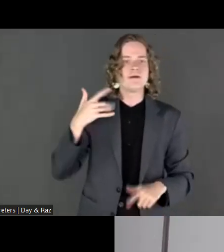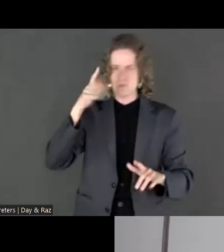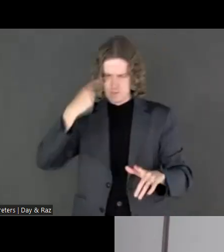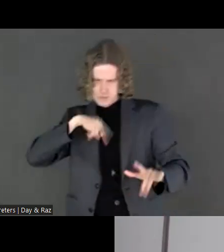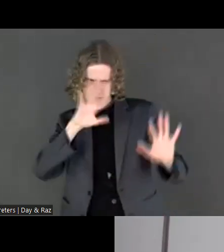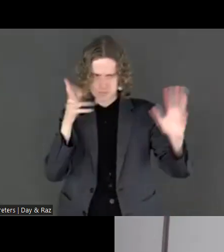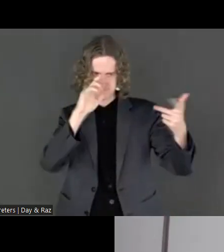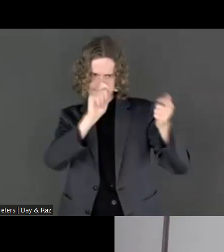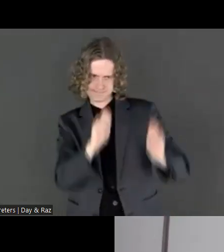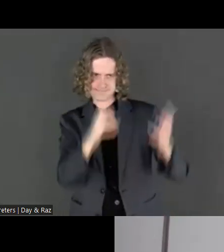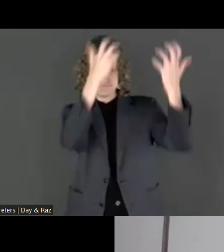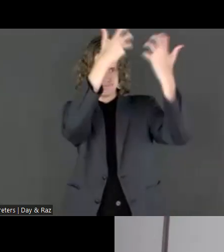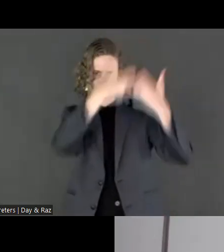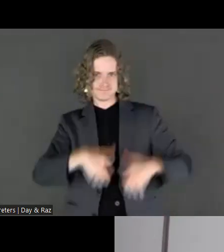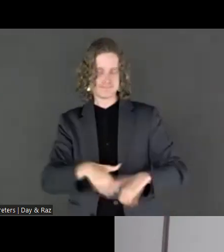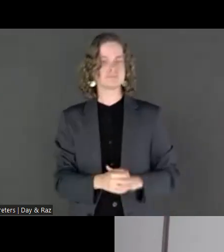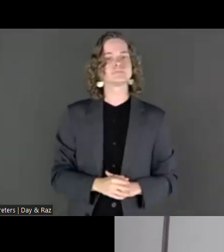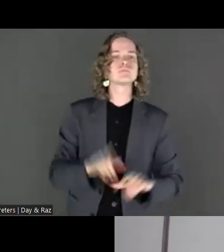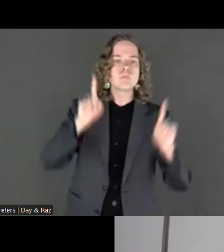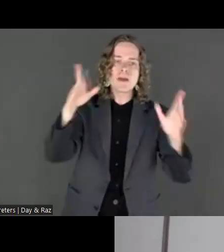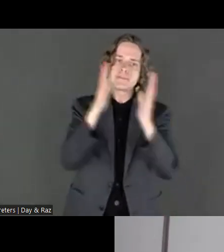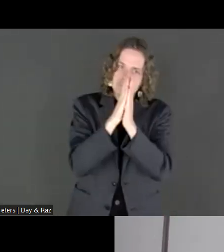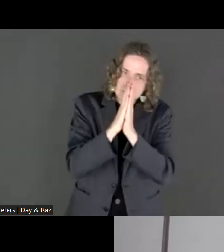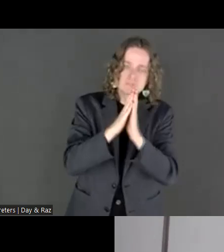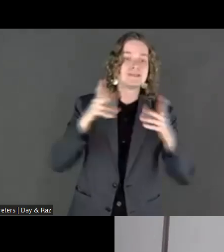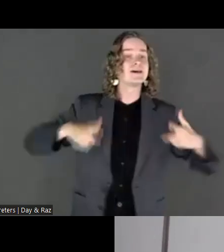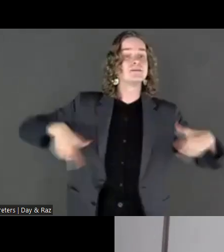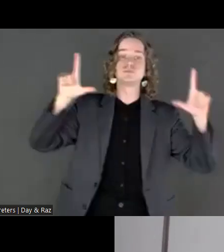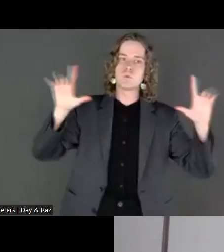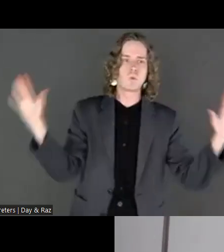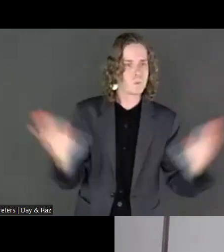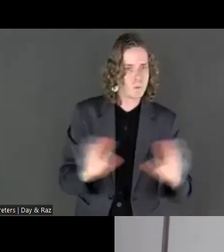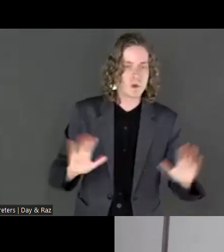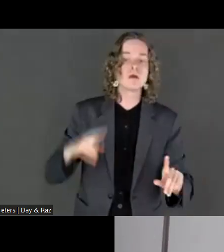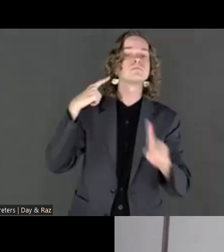We're asking you that you speak slowly enough for the interpreters and captioners to follow.